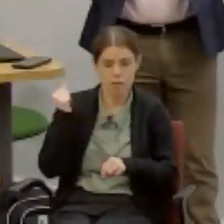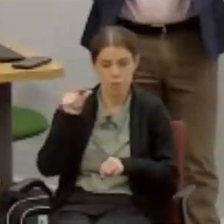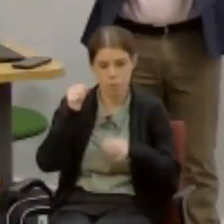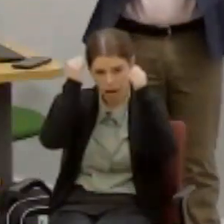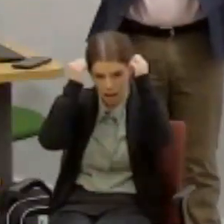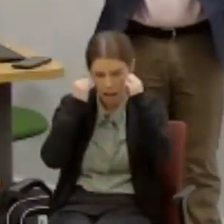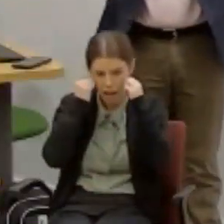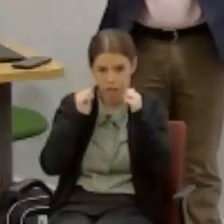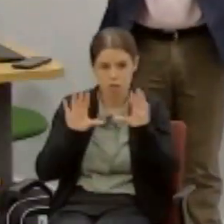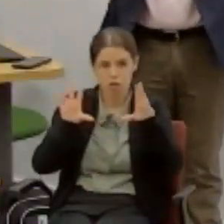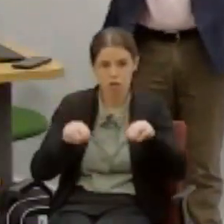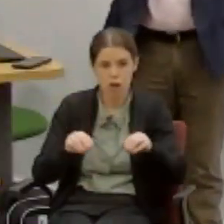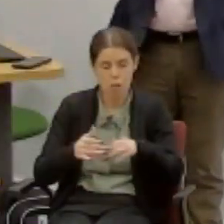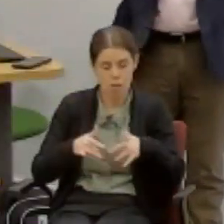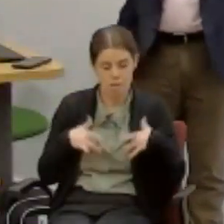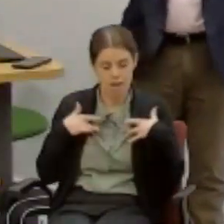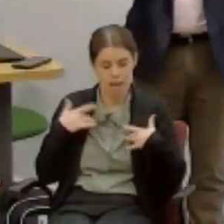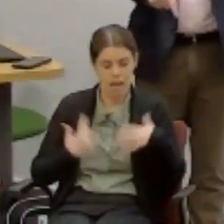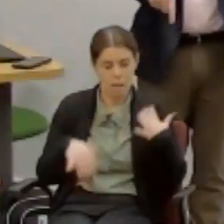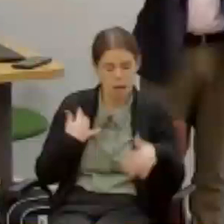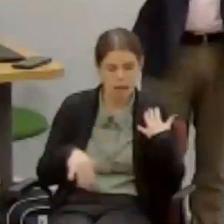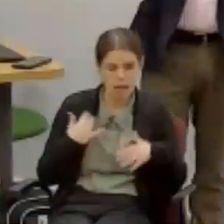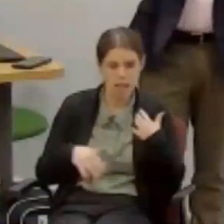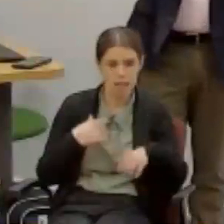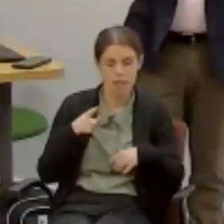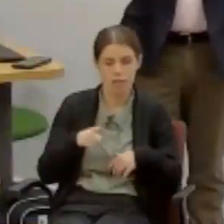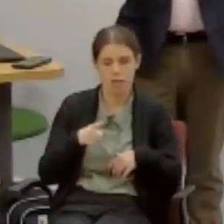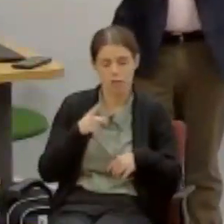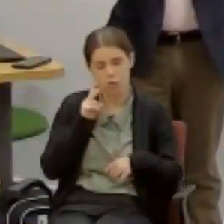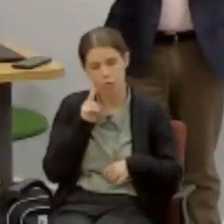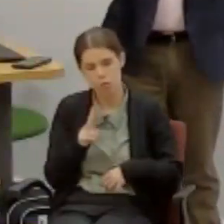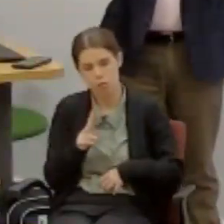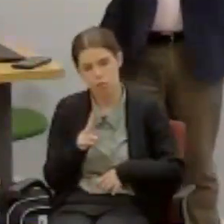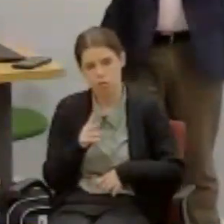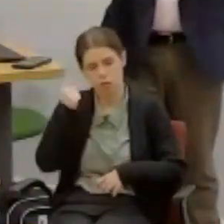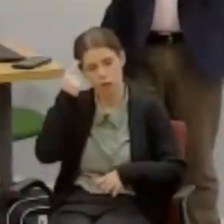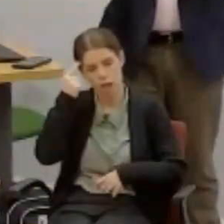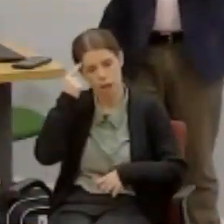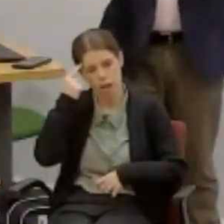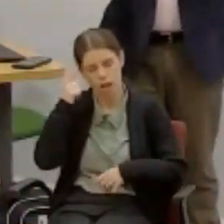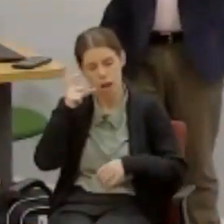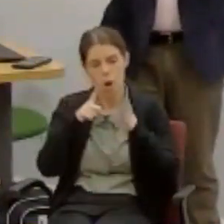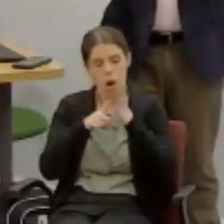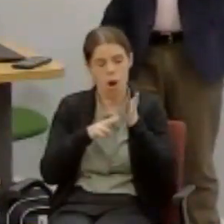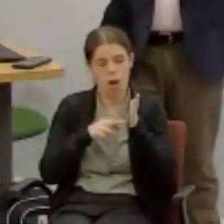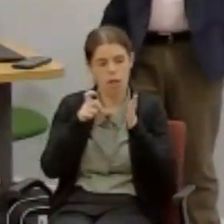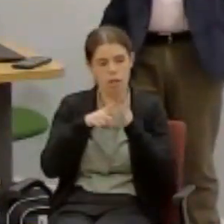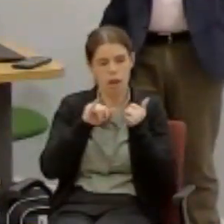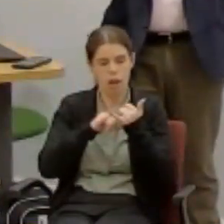It's not feeling so much pain if you head so paradoxically concussion risk softshell